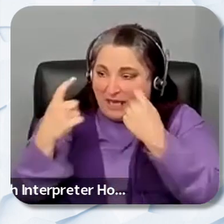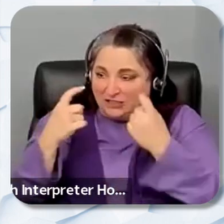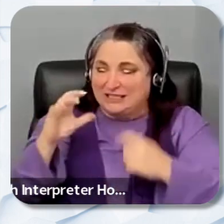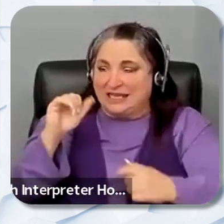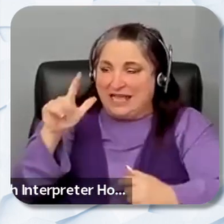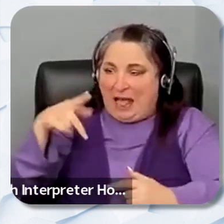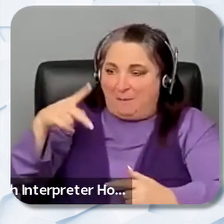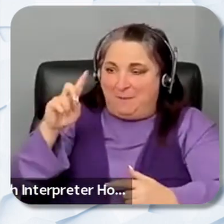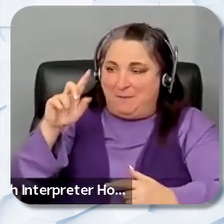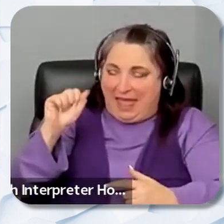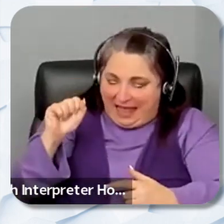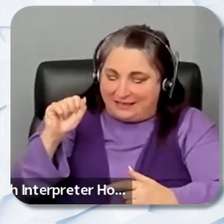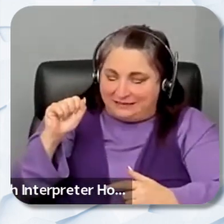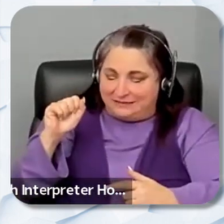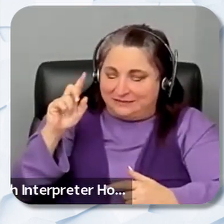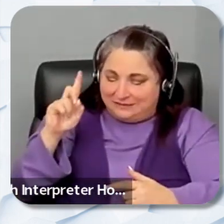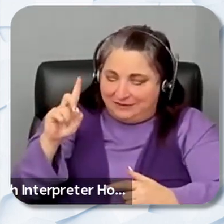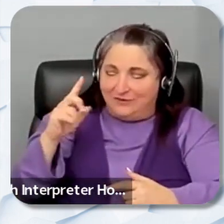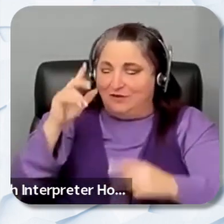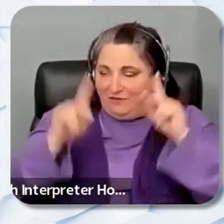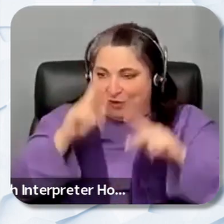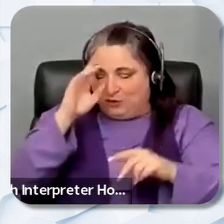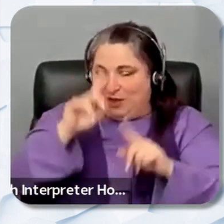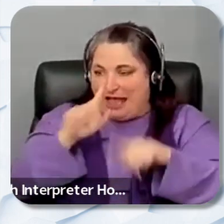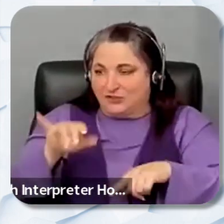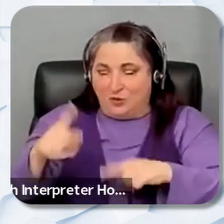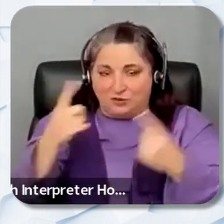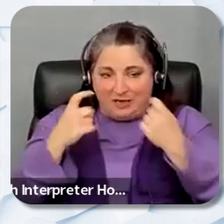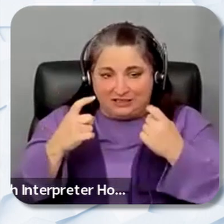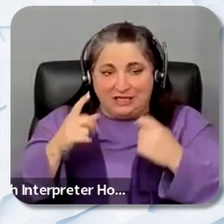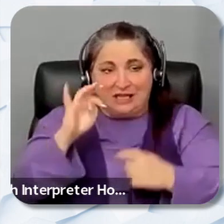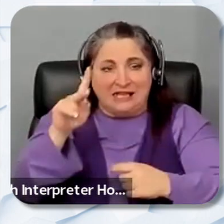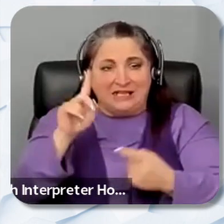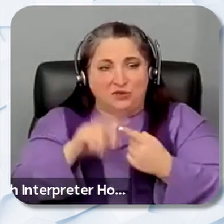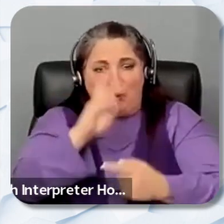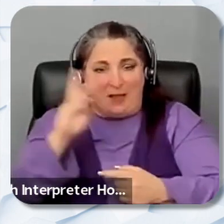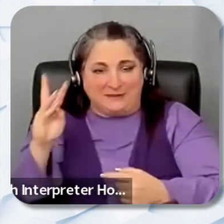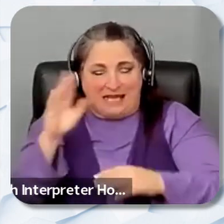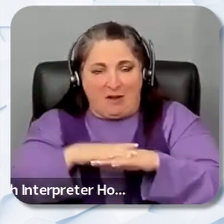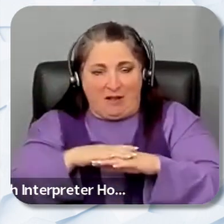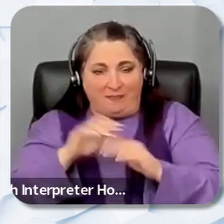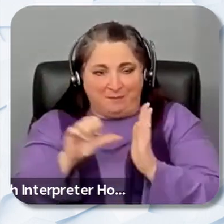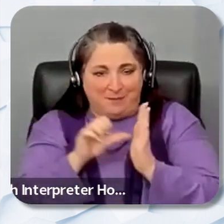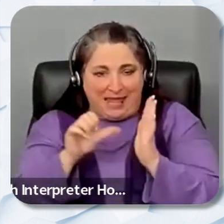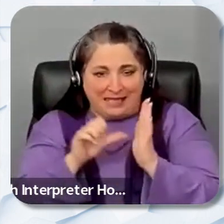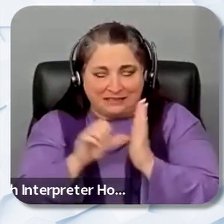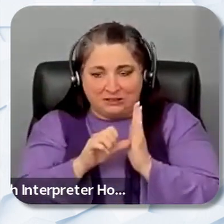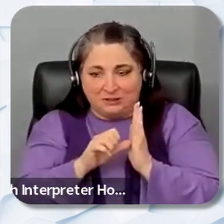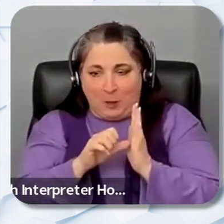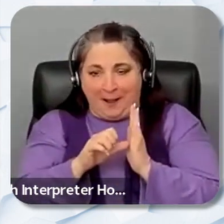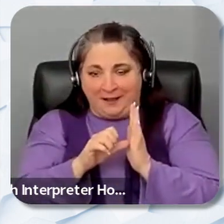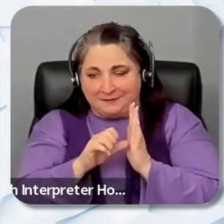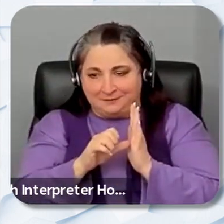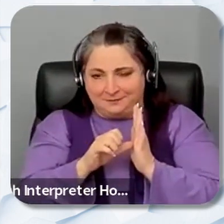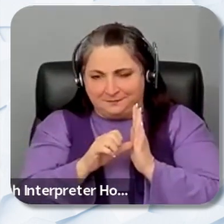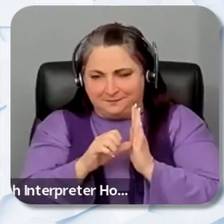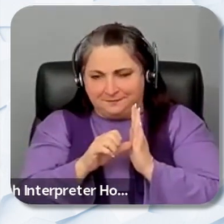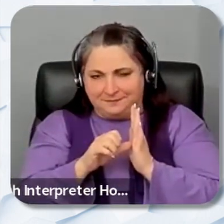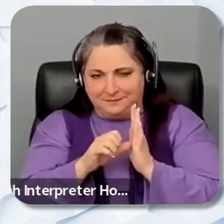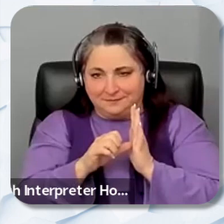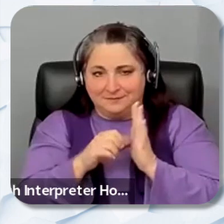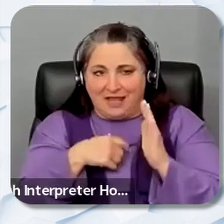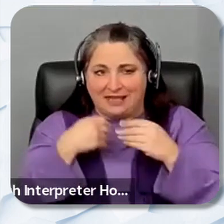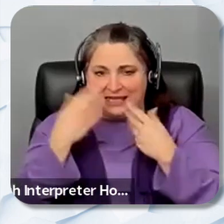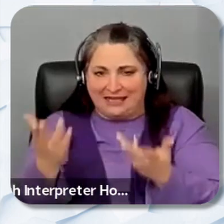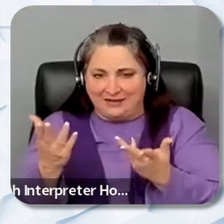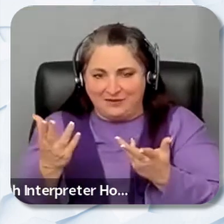those questions. A link to the website in the page. I can get this here. Which website?